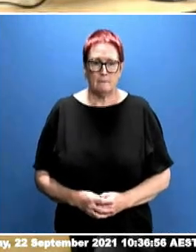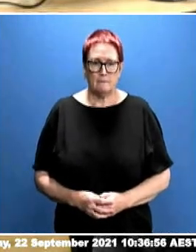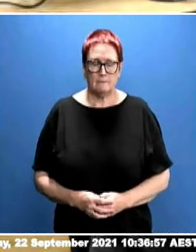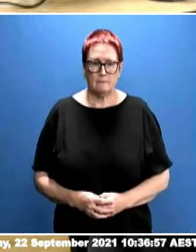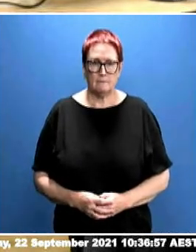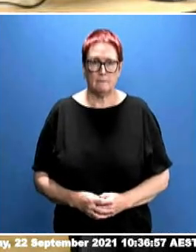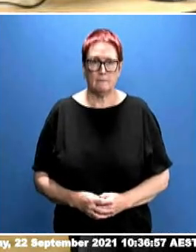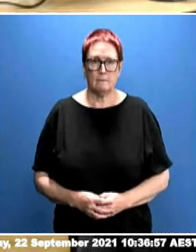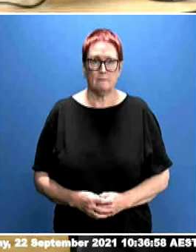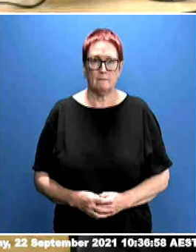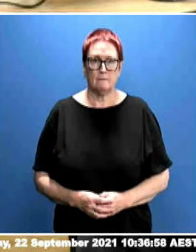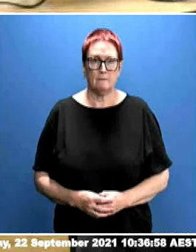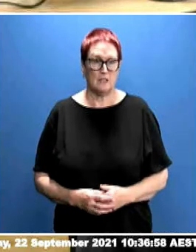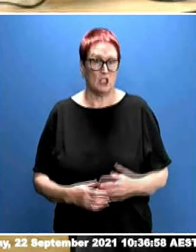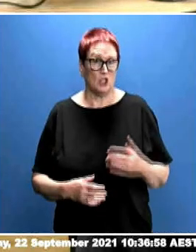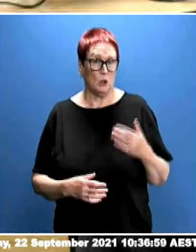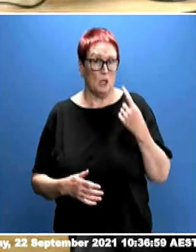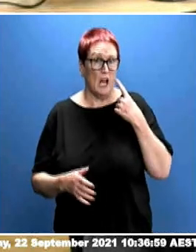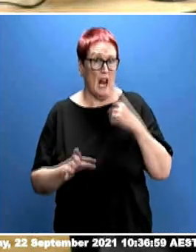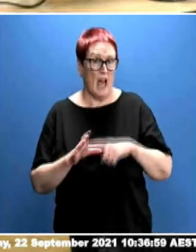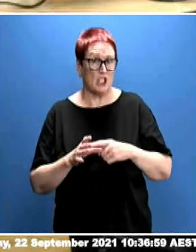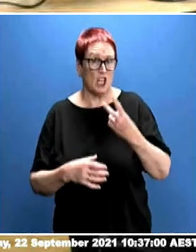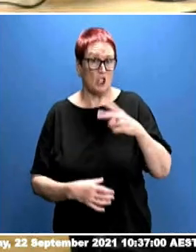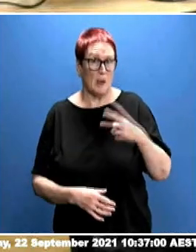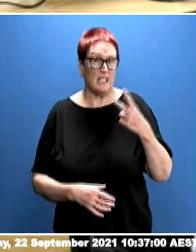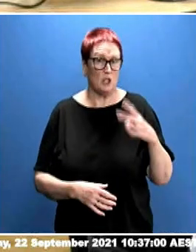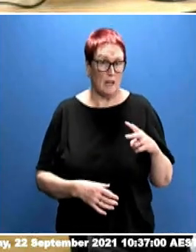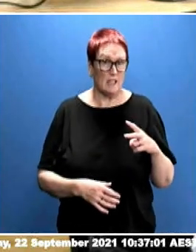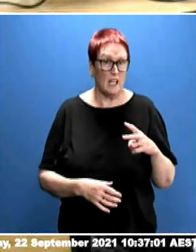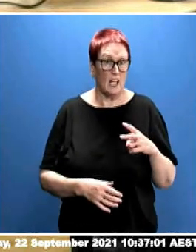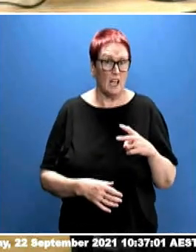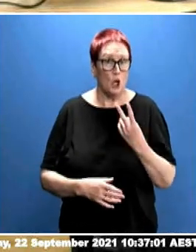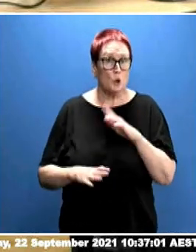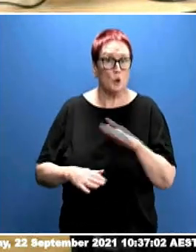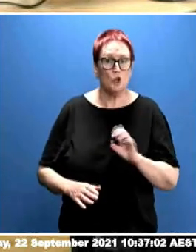And it's only been since 2020 that they've been in the placement? Yes.